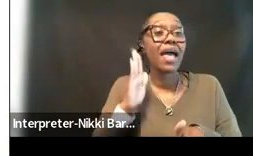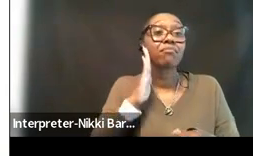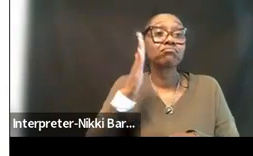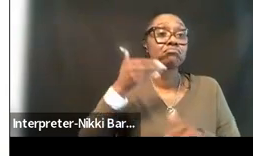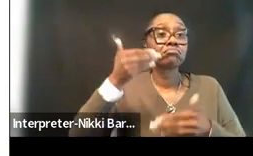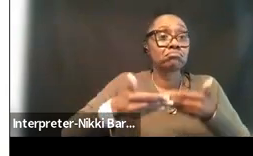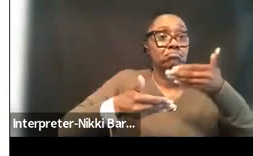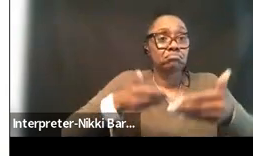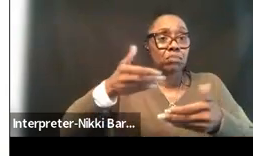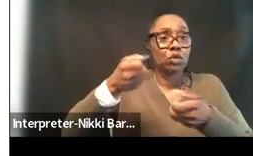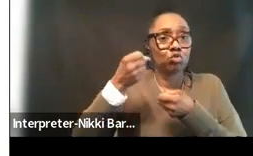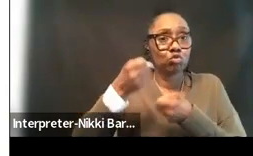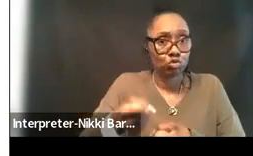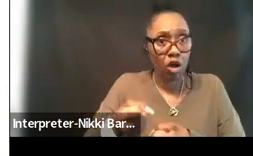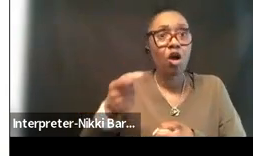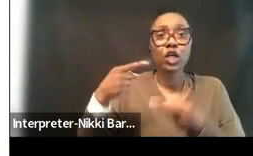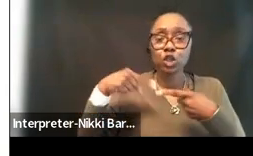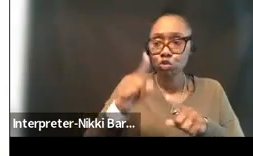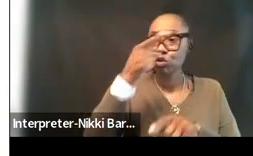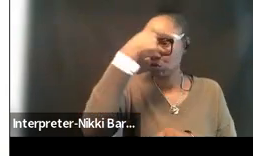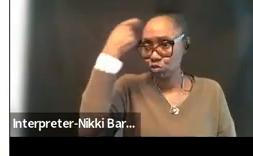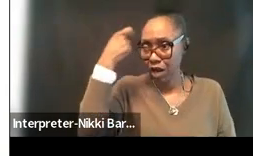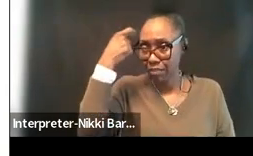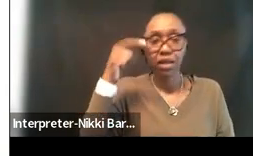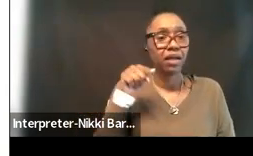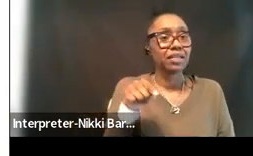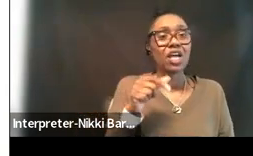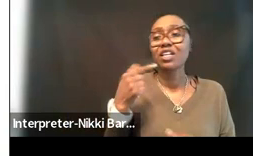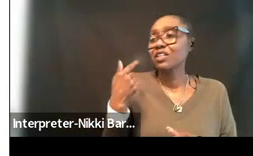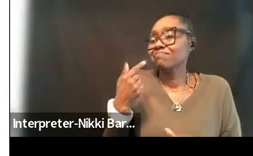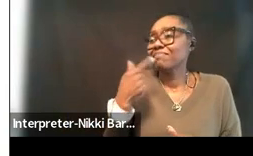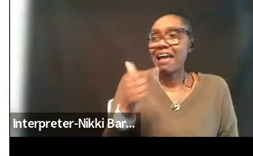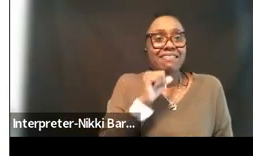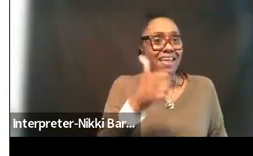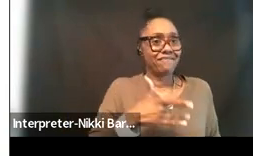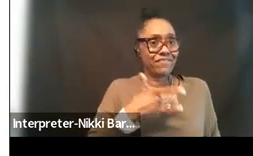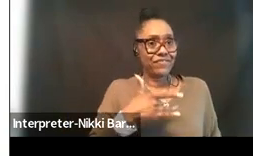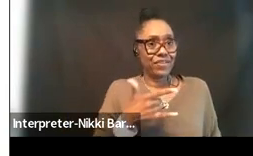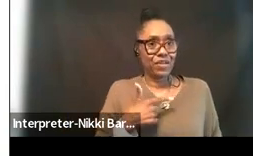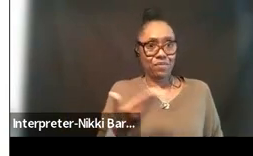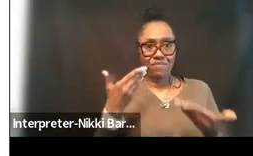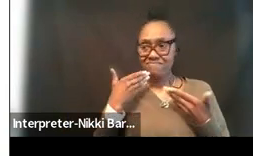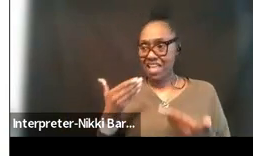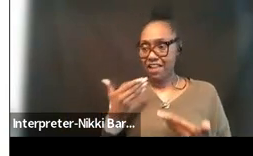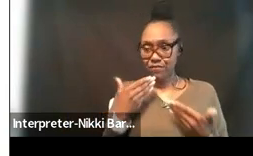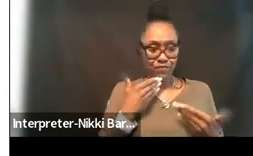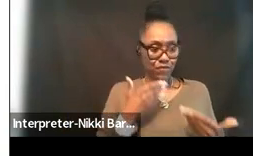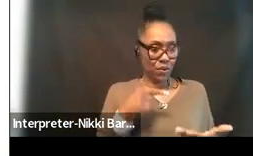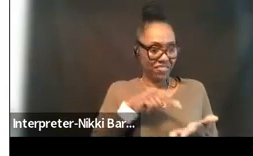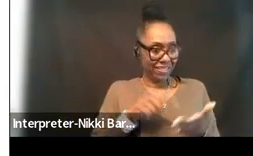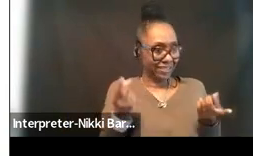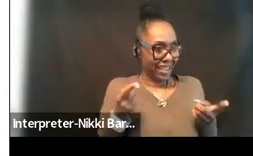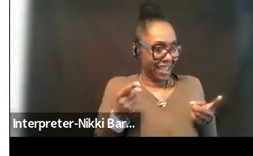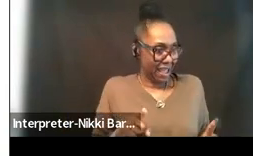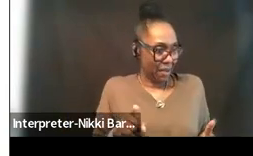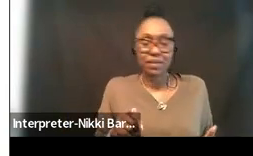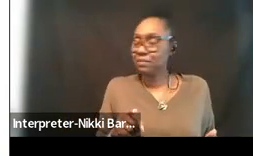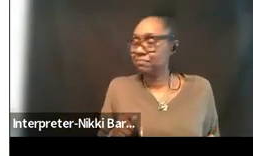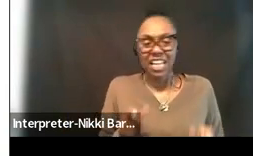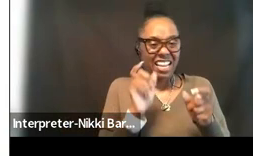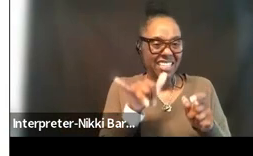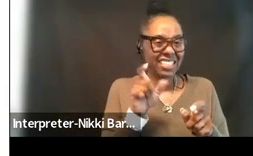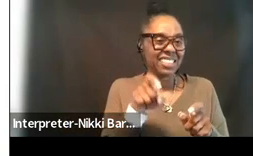Not that they have to be thankful and that this event is what made them strong. So be careful these little tweaks in our language are very important.